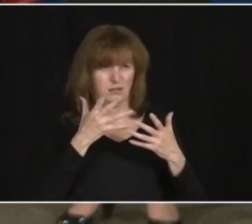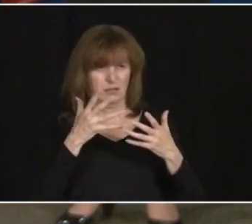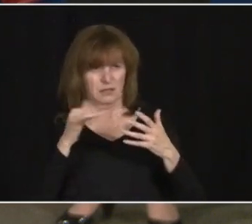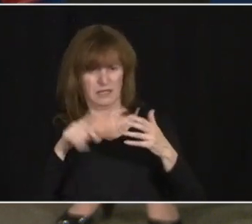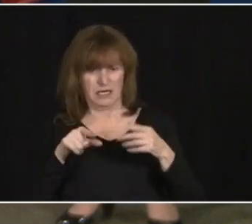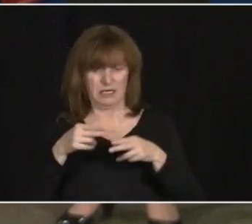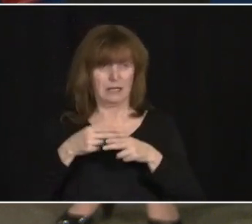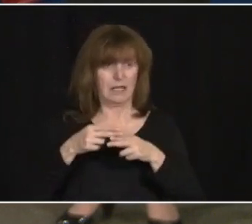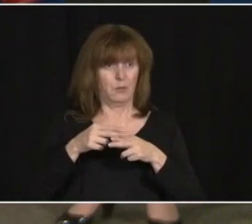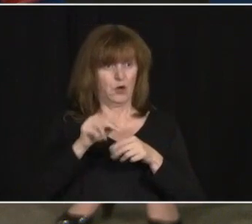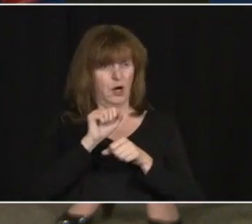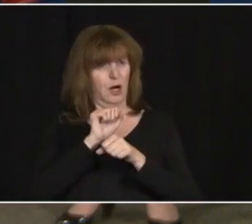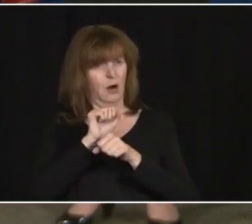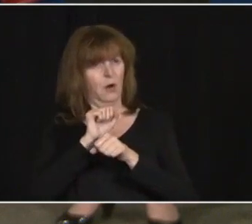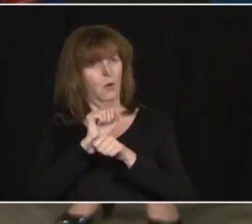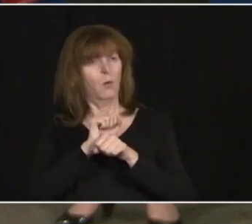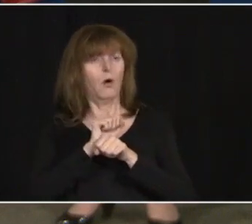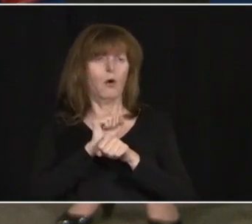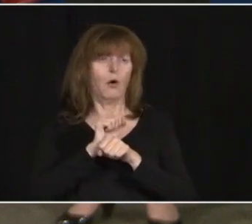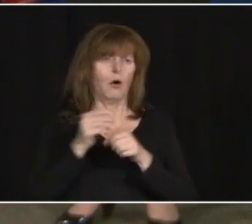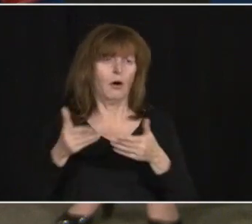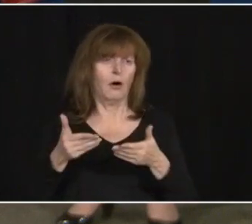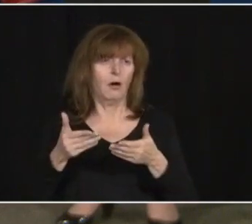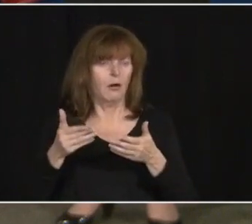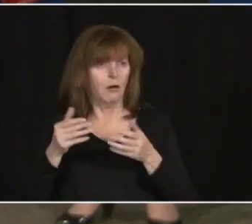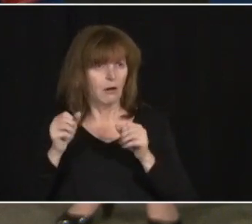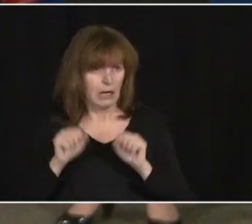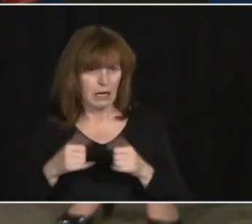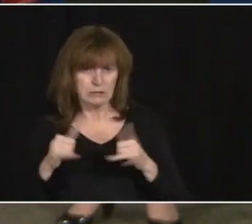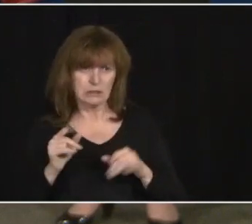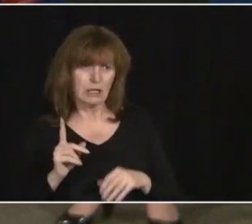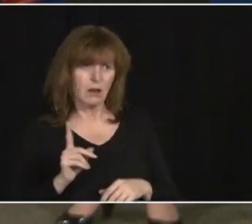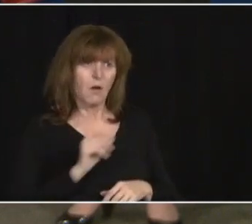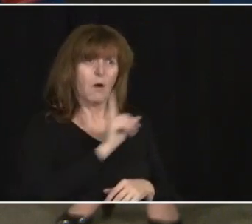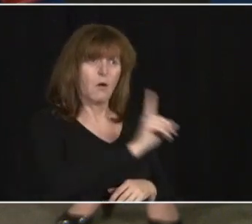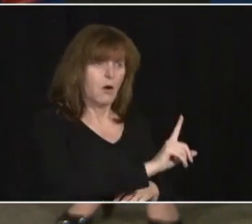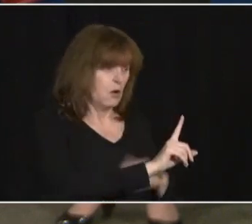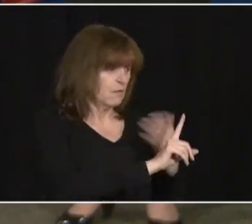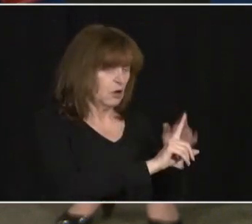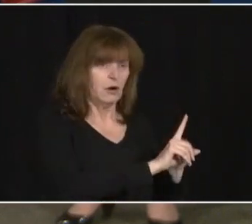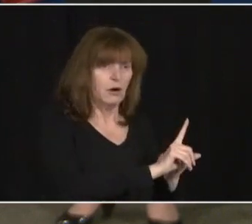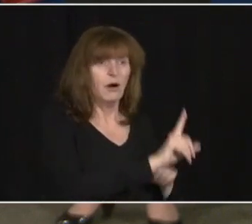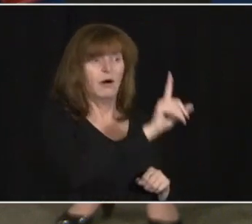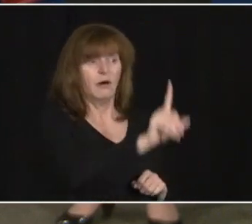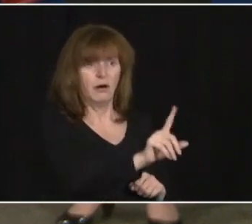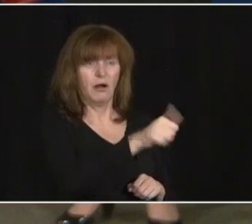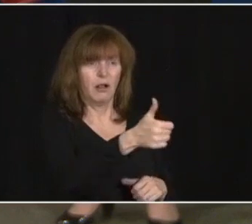long-term care facilities, into multiple long-term care facilities where the disease can spread?